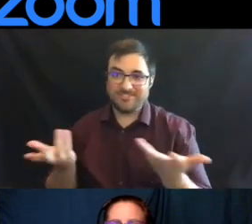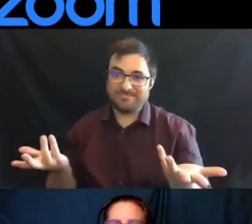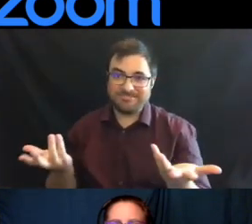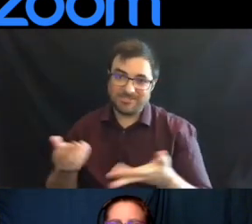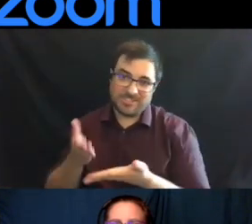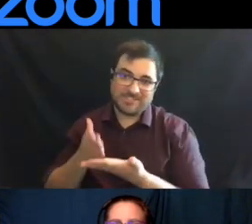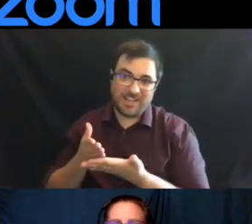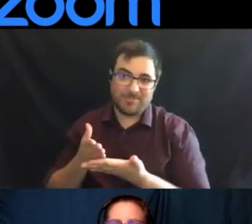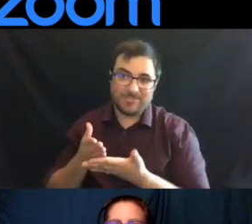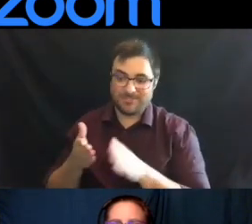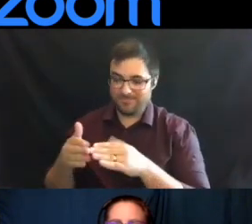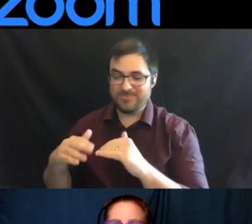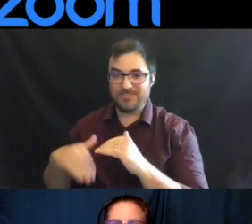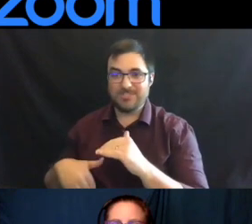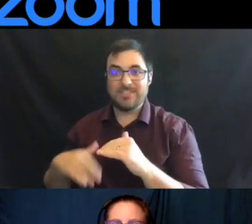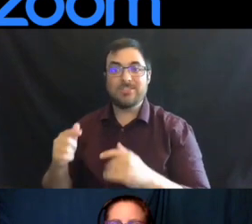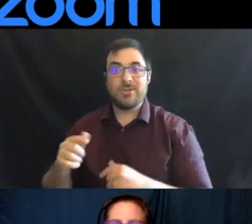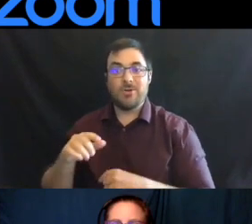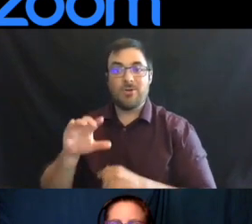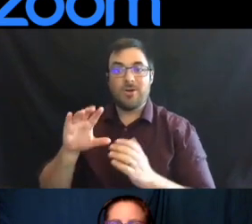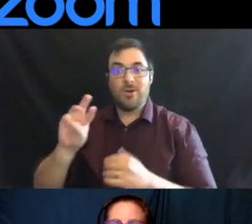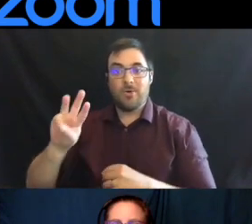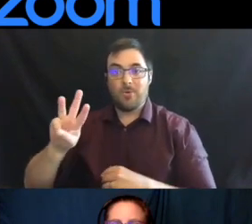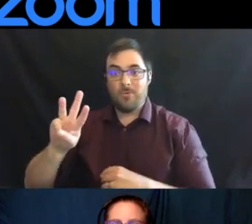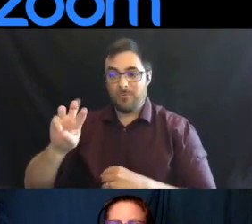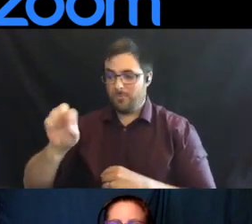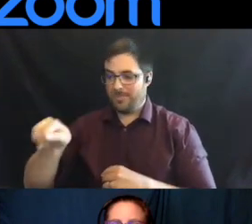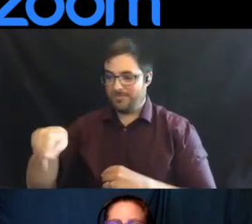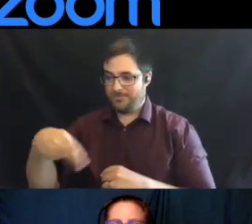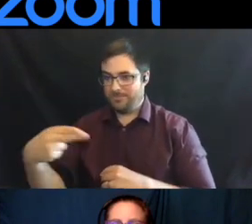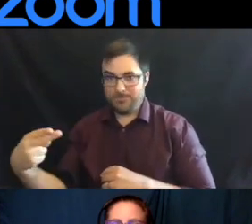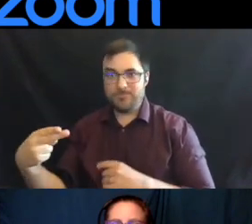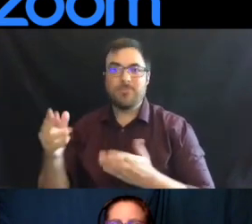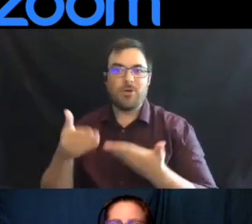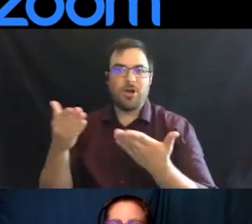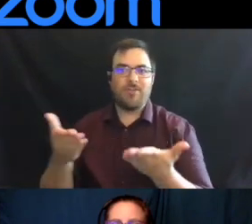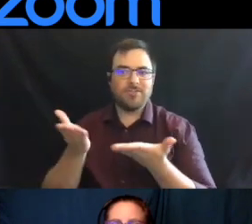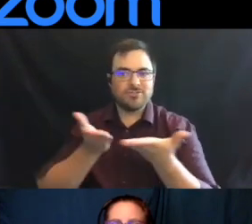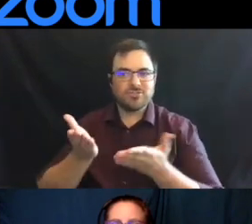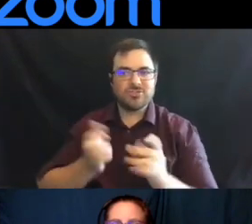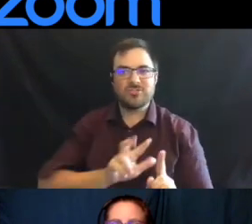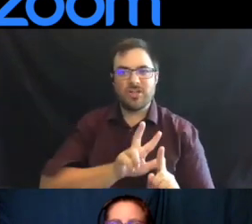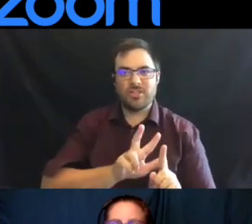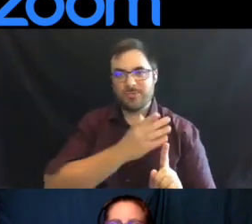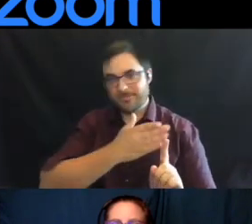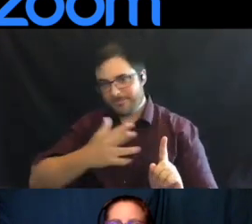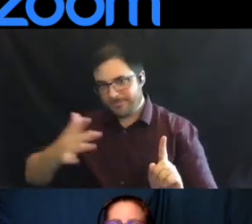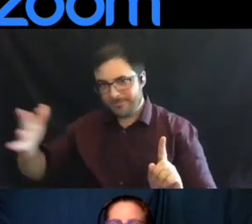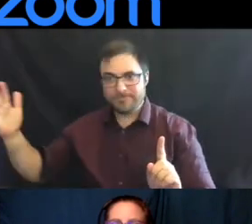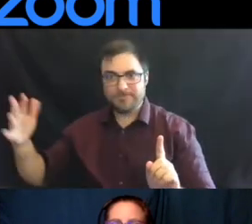that age range and we know that WESP has you know more educational information for families and